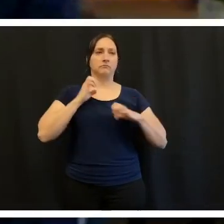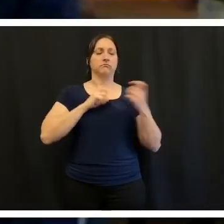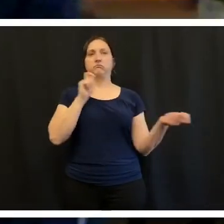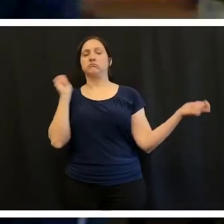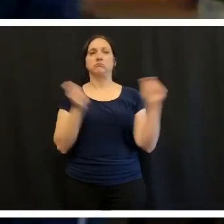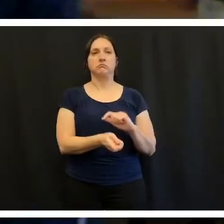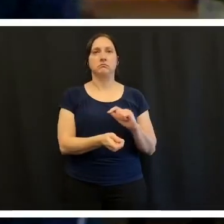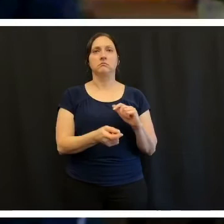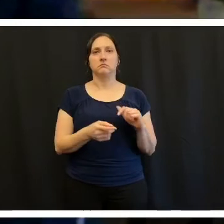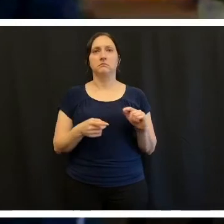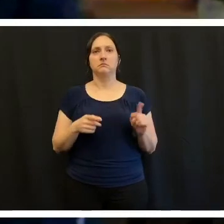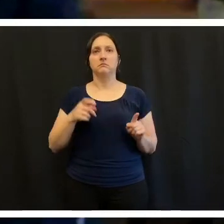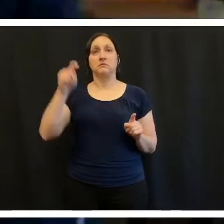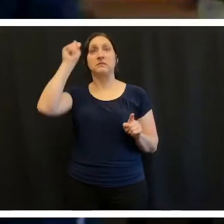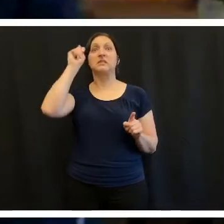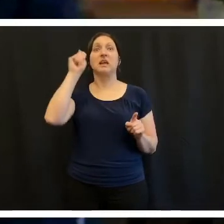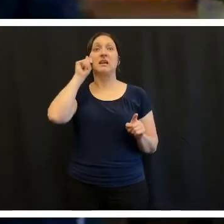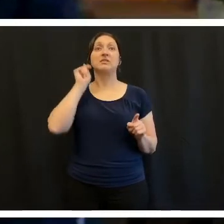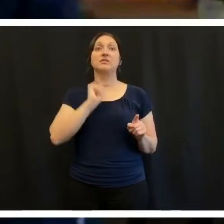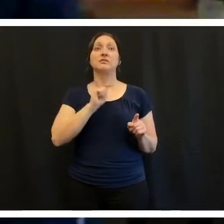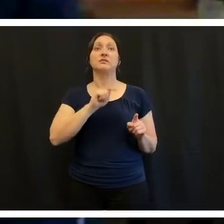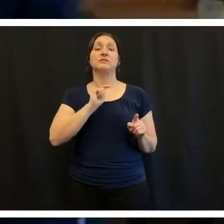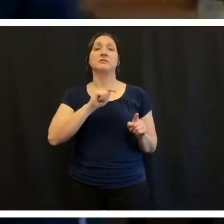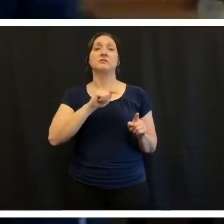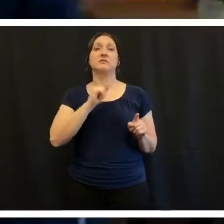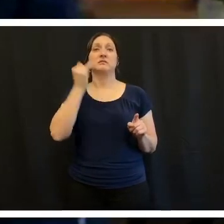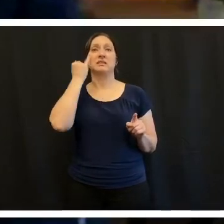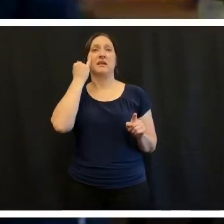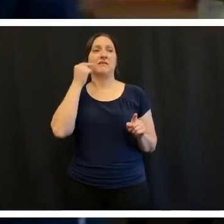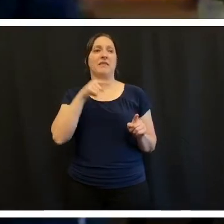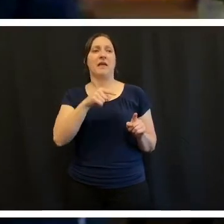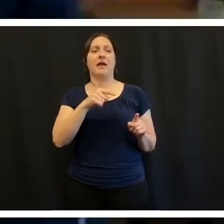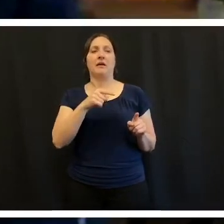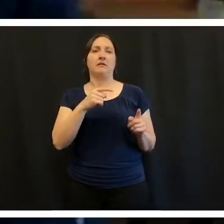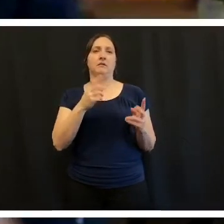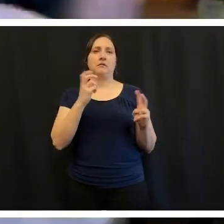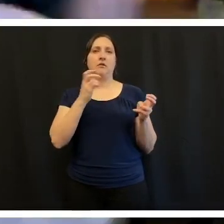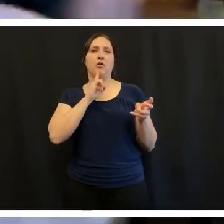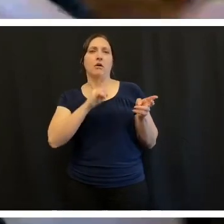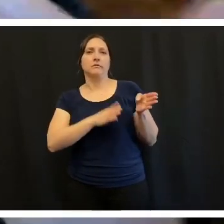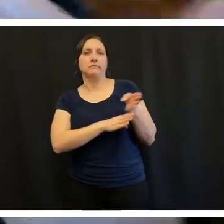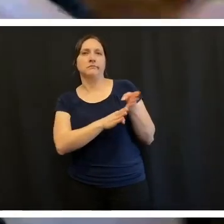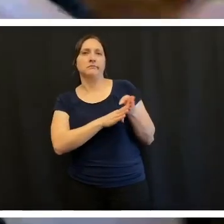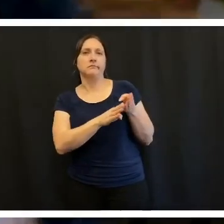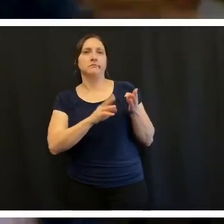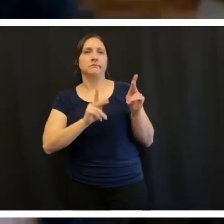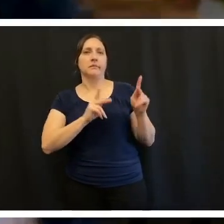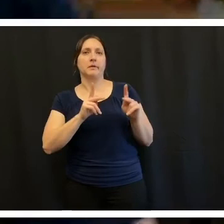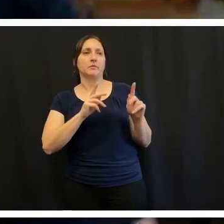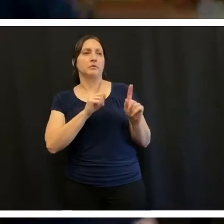teenagers especially, who experience adversity during that time could be really highly detrimental to